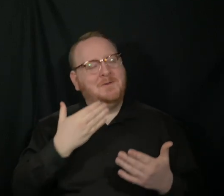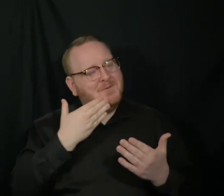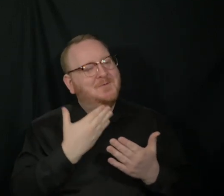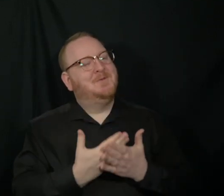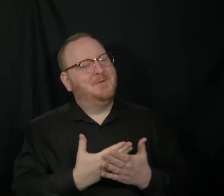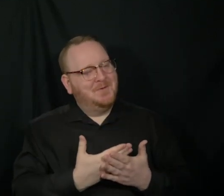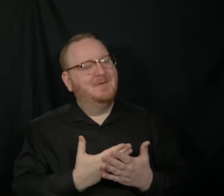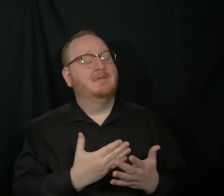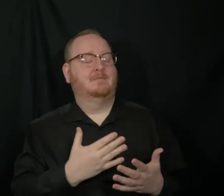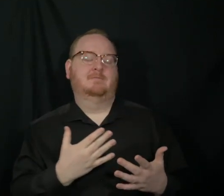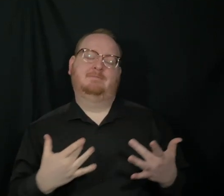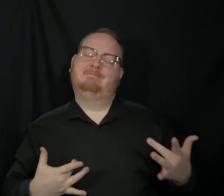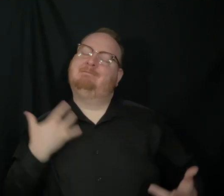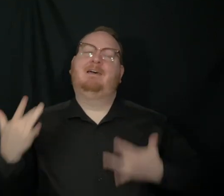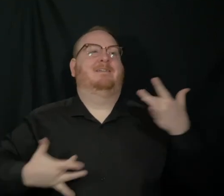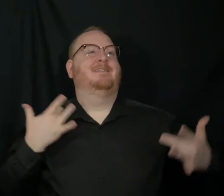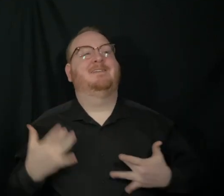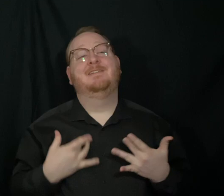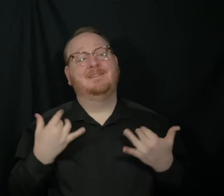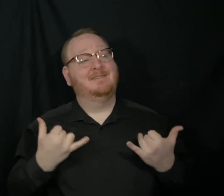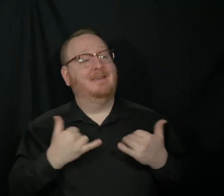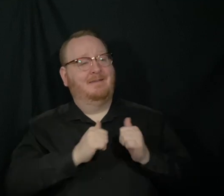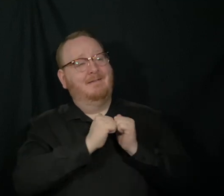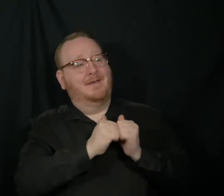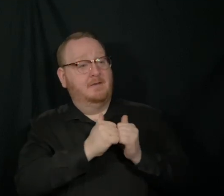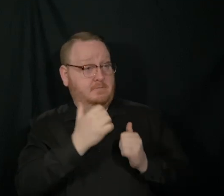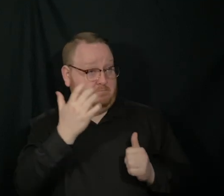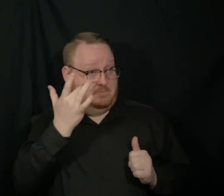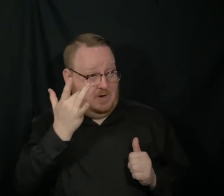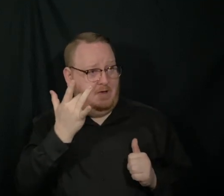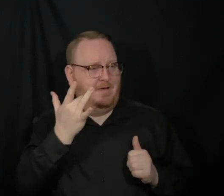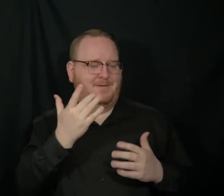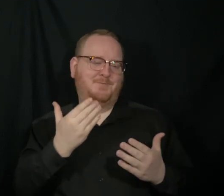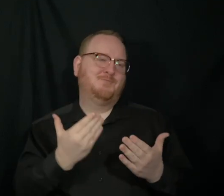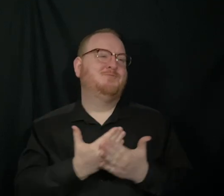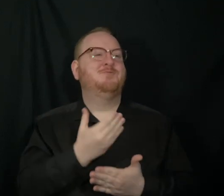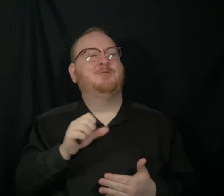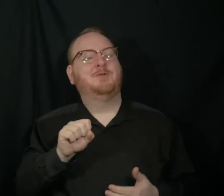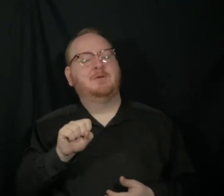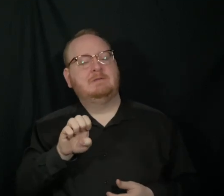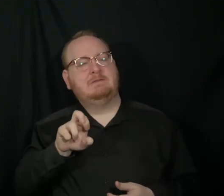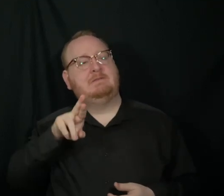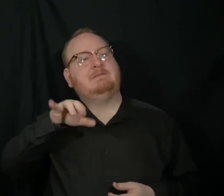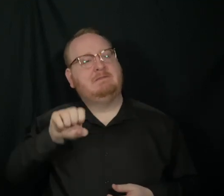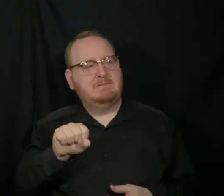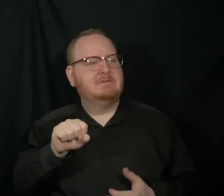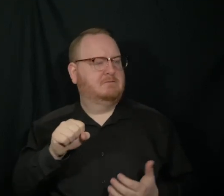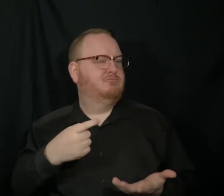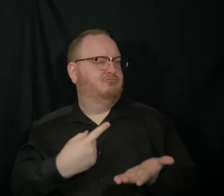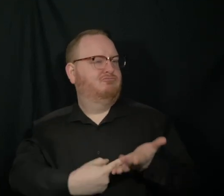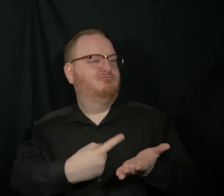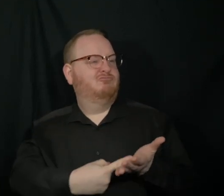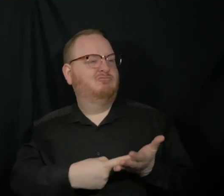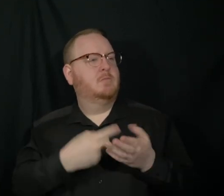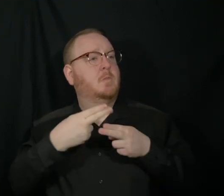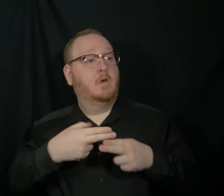I'm so excited to be here with you today and introduce our new series for families called "Advocacy That", Do you want to